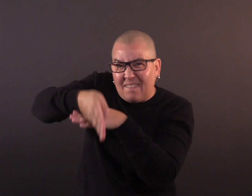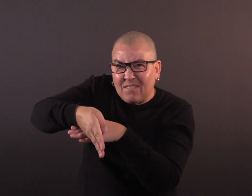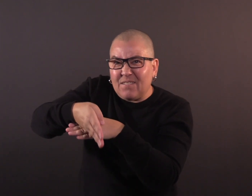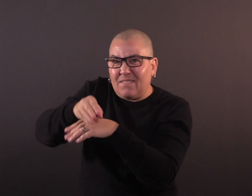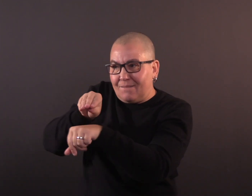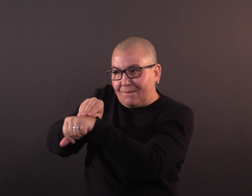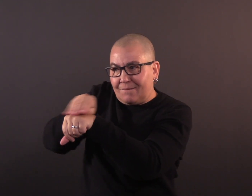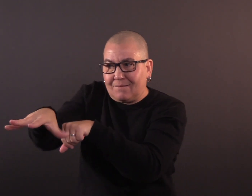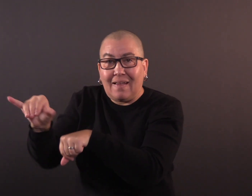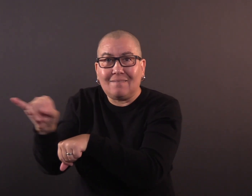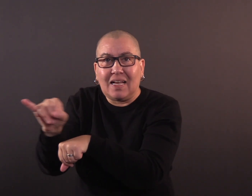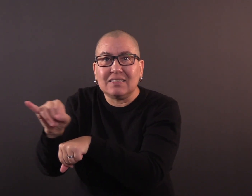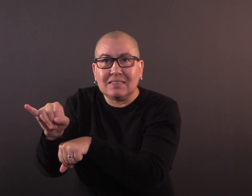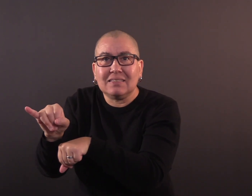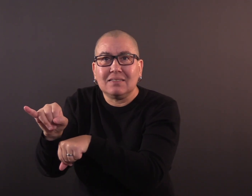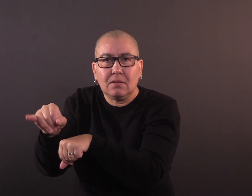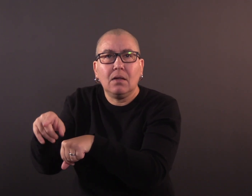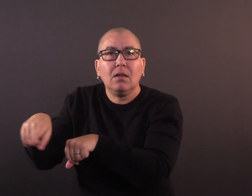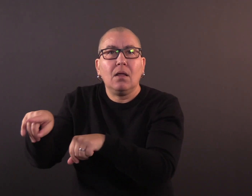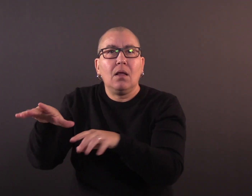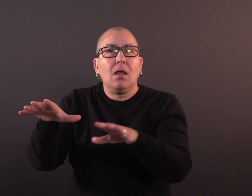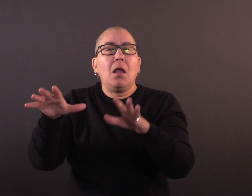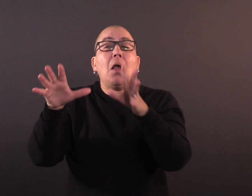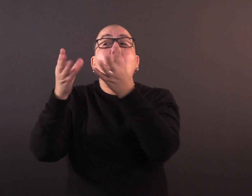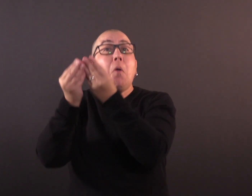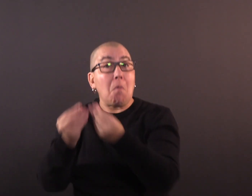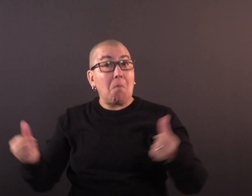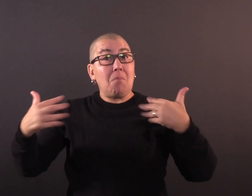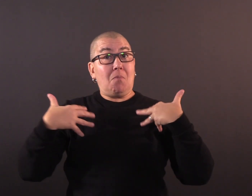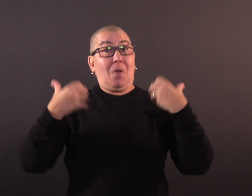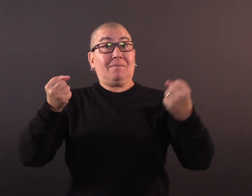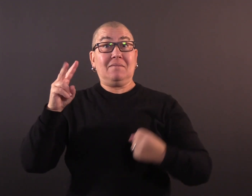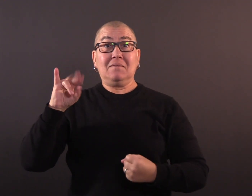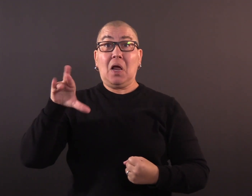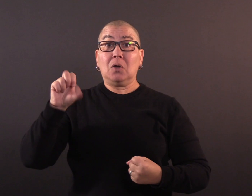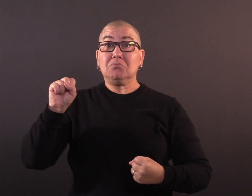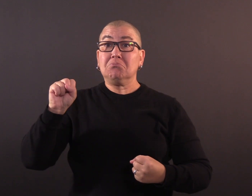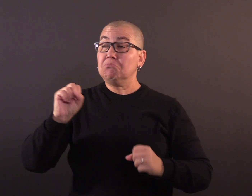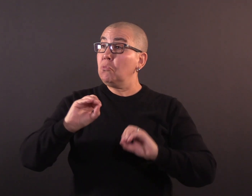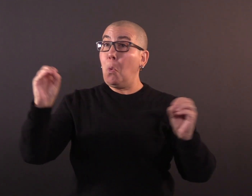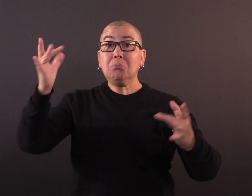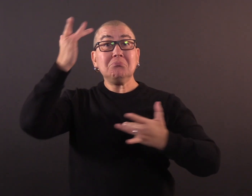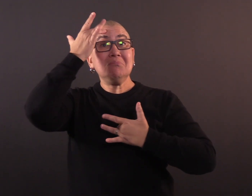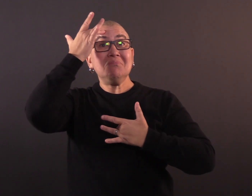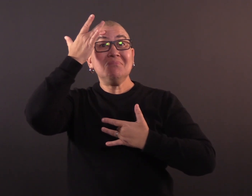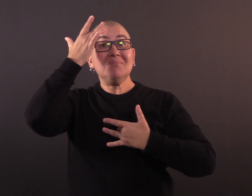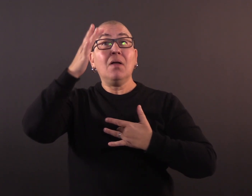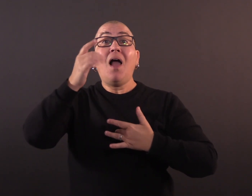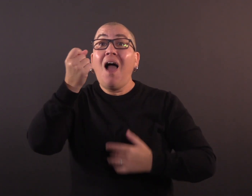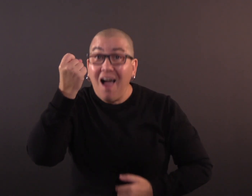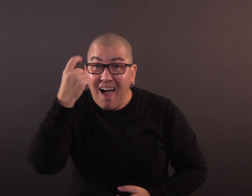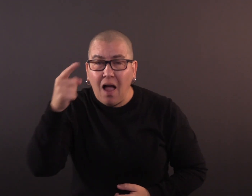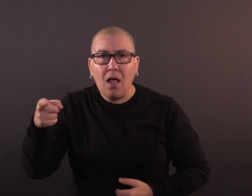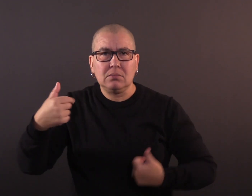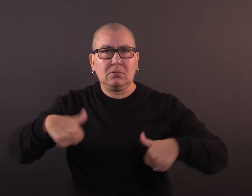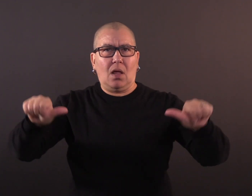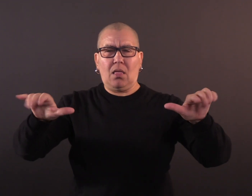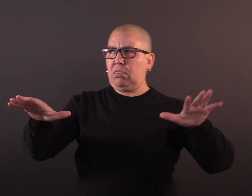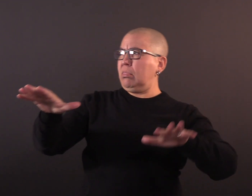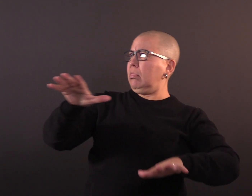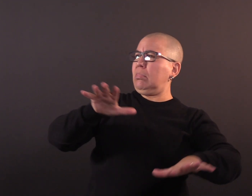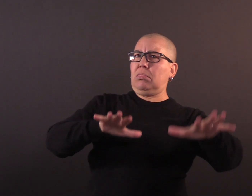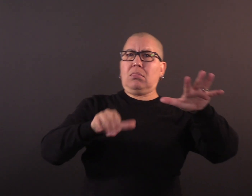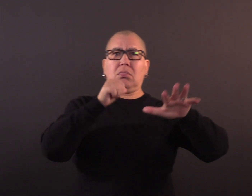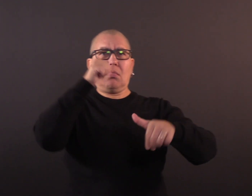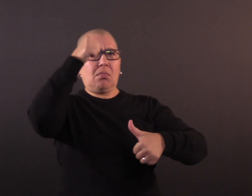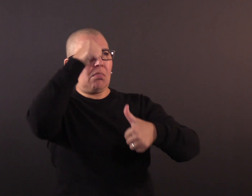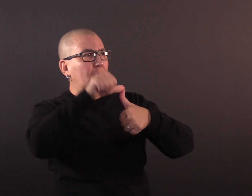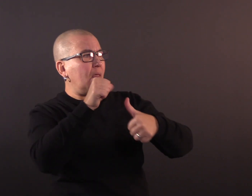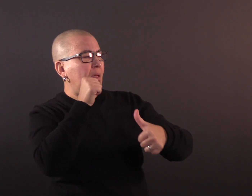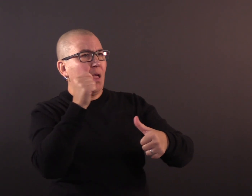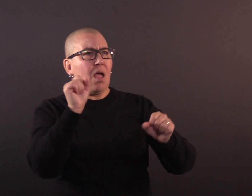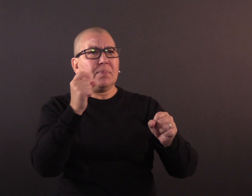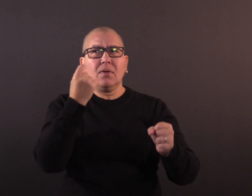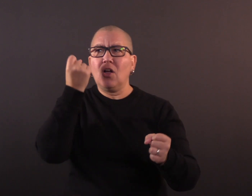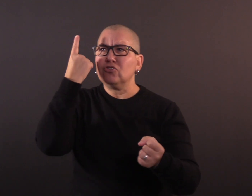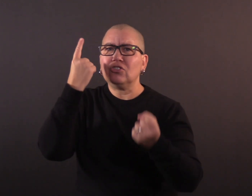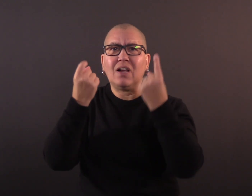no longer have virus, they're no longer ill. But they can't remember and recognize things."